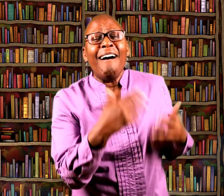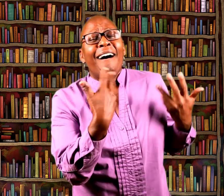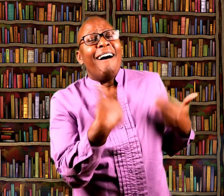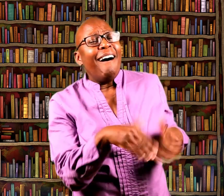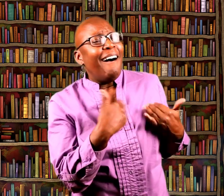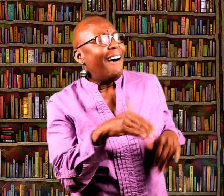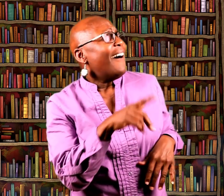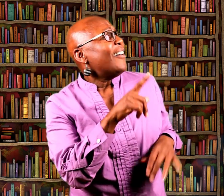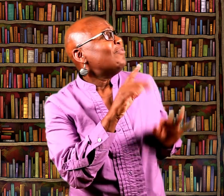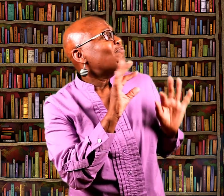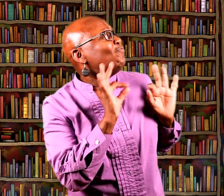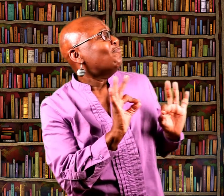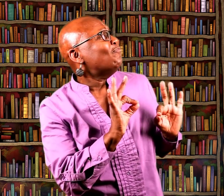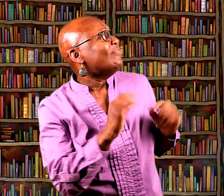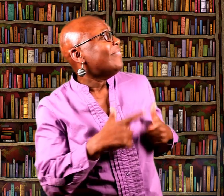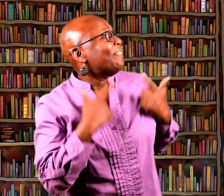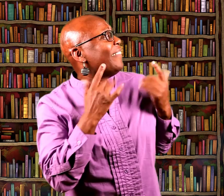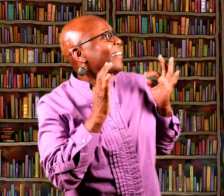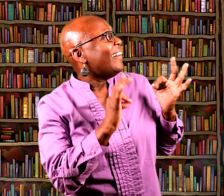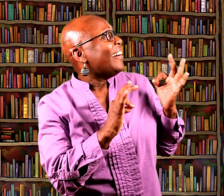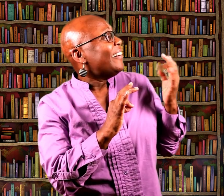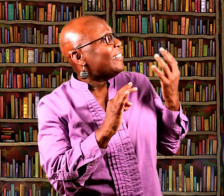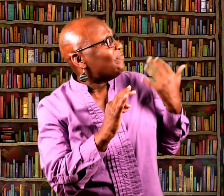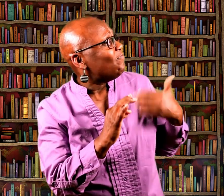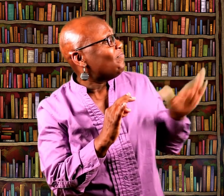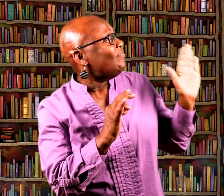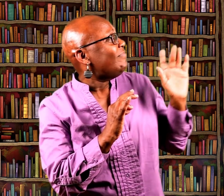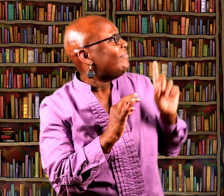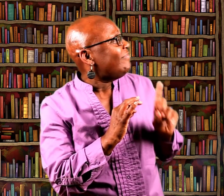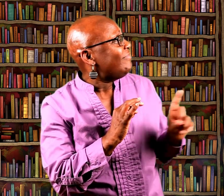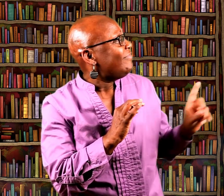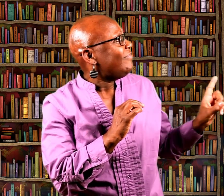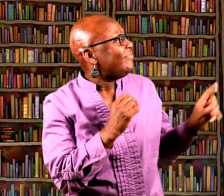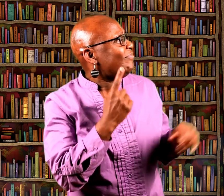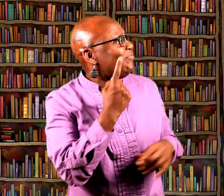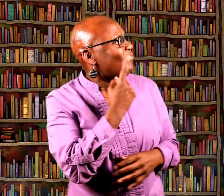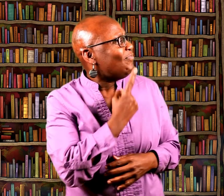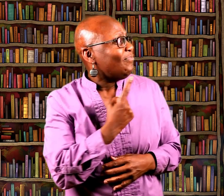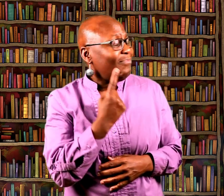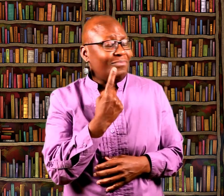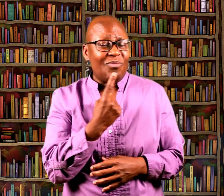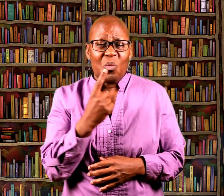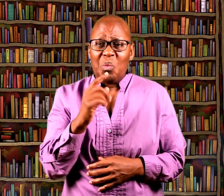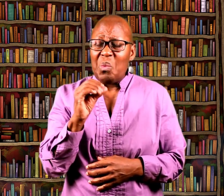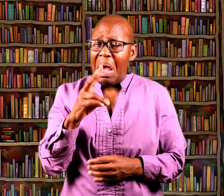He went away, and I thought, how important it is for teachers to know that, even when you think